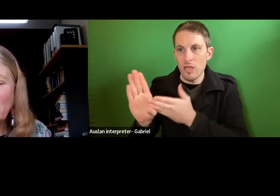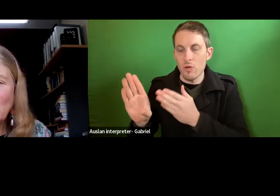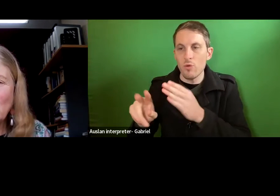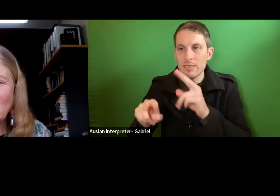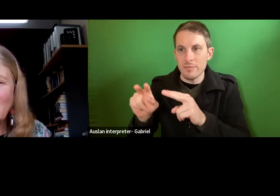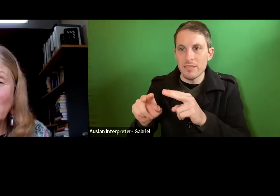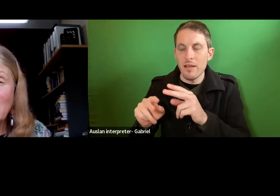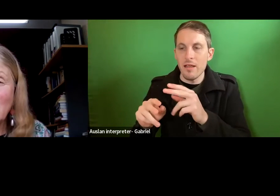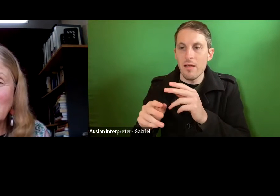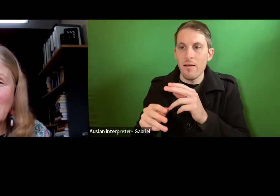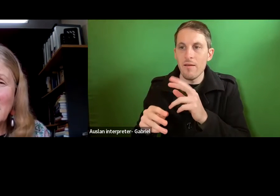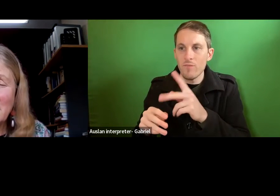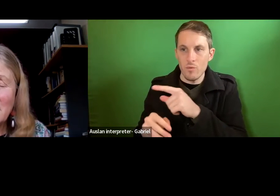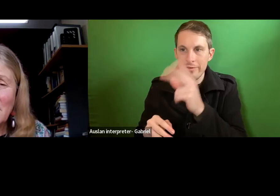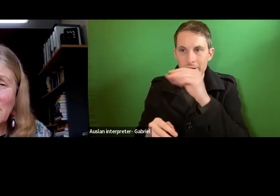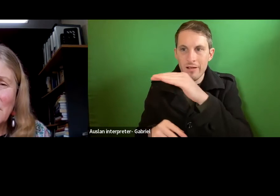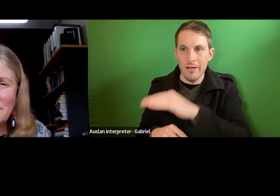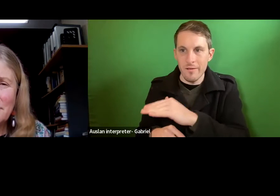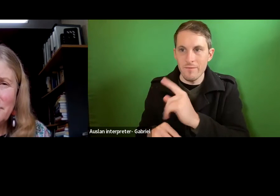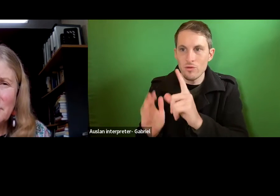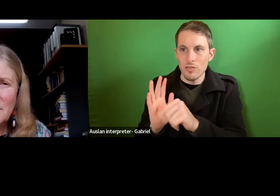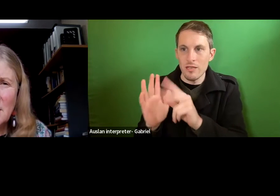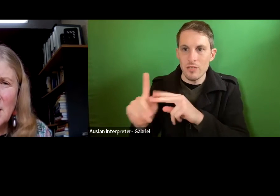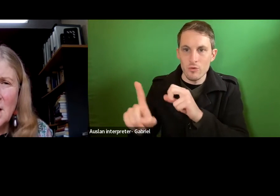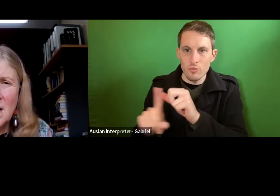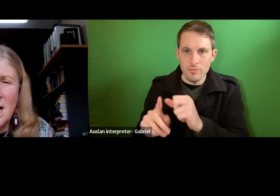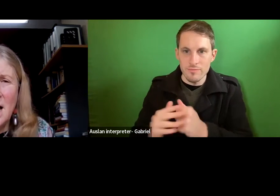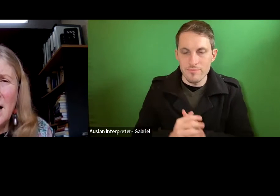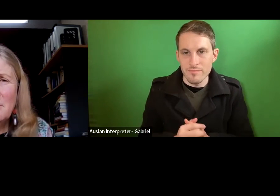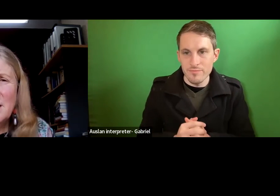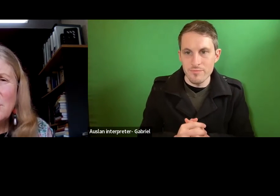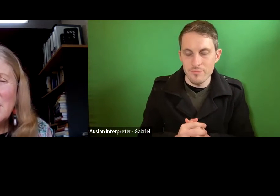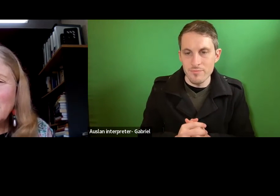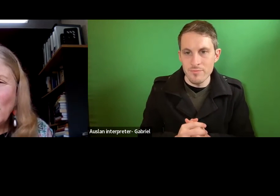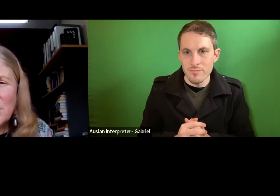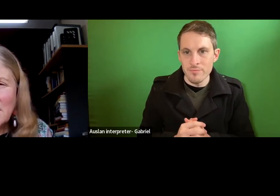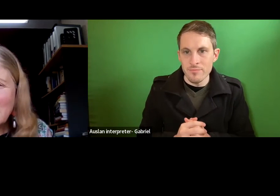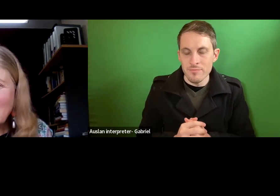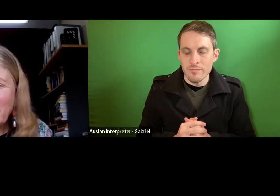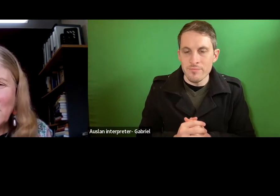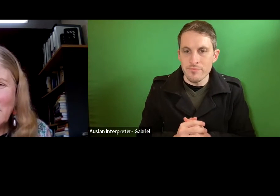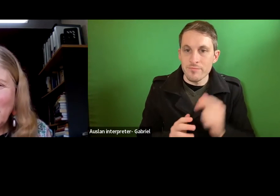for a student the first time they are diagnosed. It's really important to consider functional